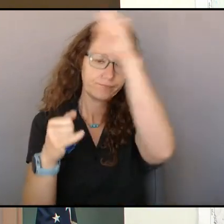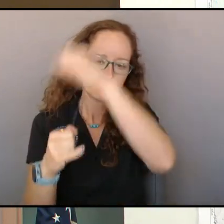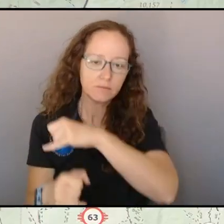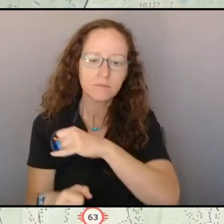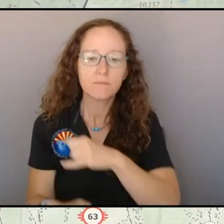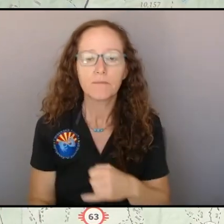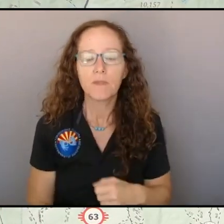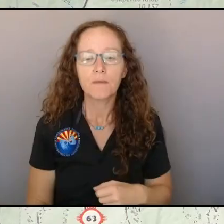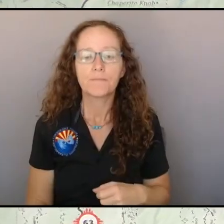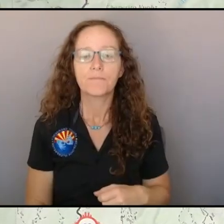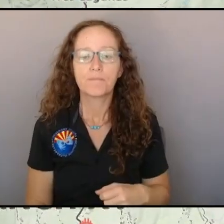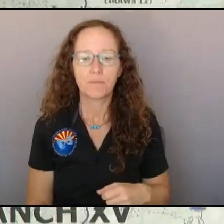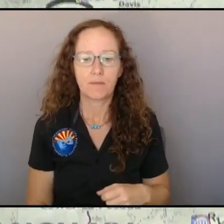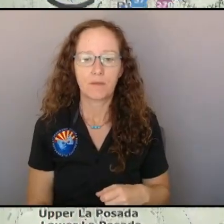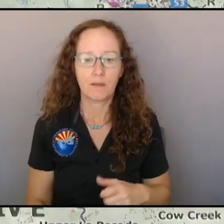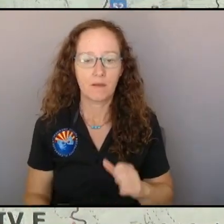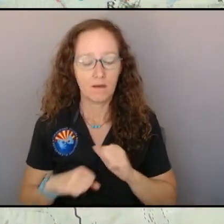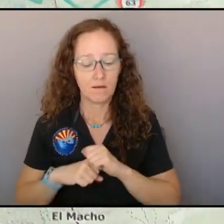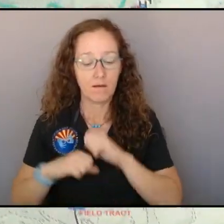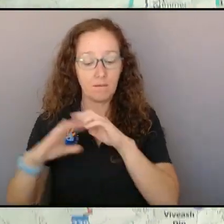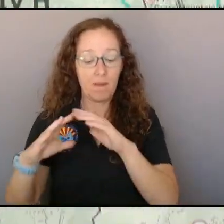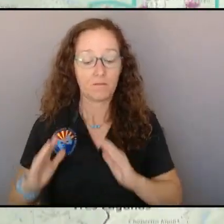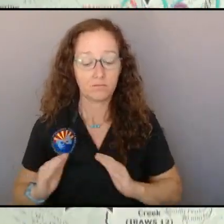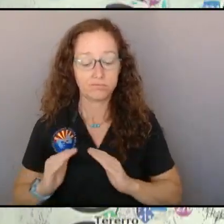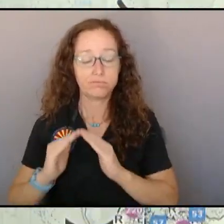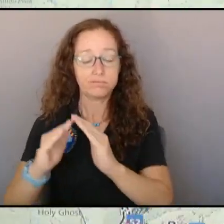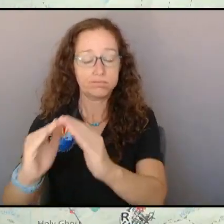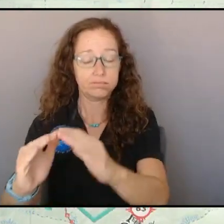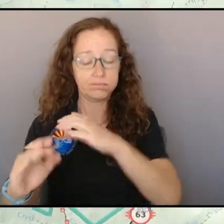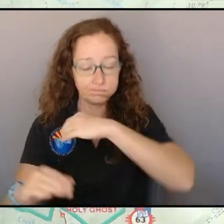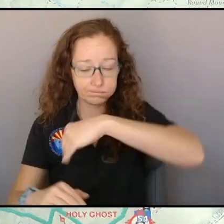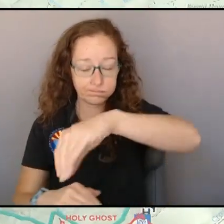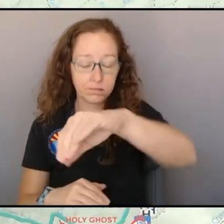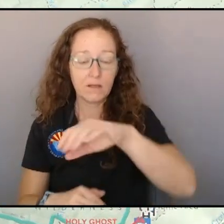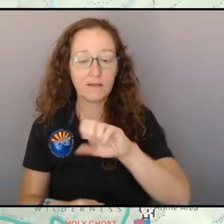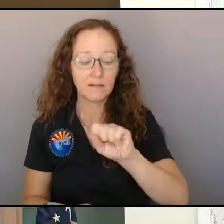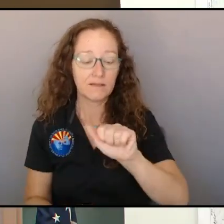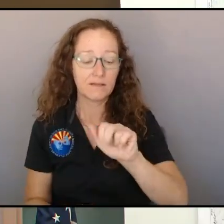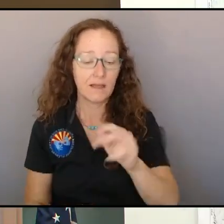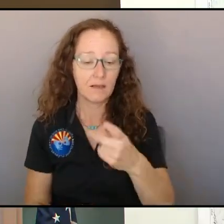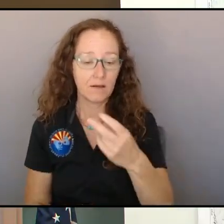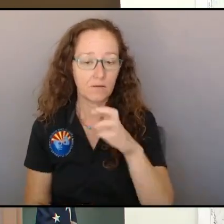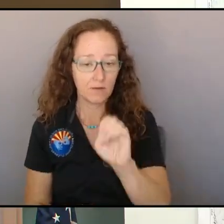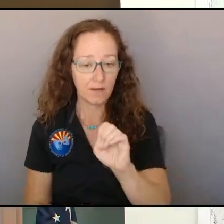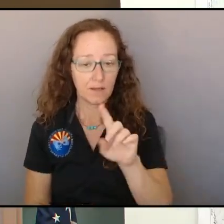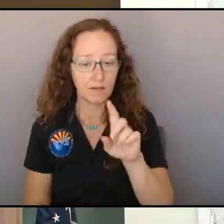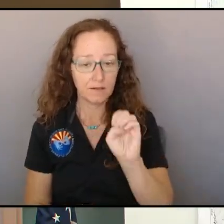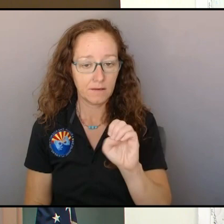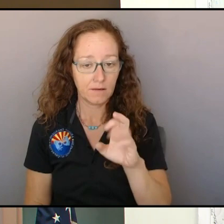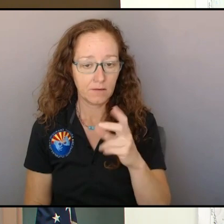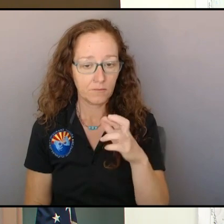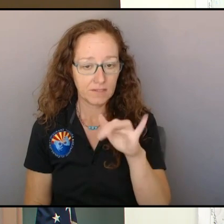spine of the Sangre de Cristos that run north to south right through the fire, right? And so with that cold front, and it